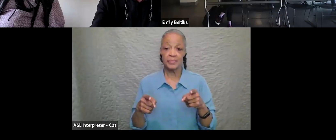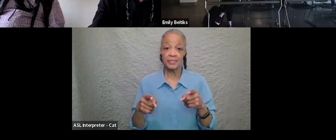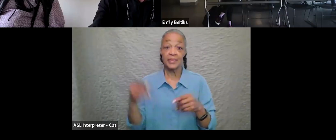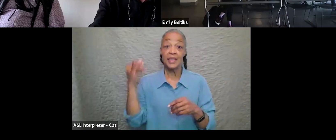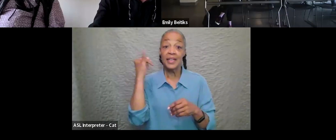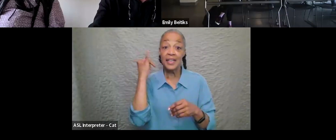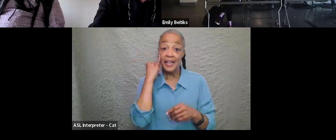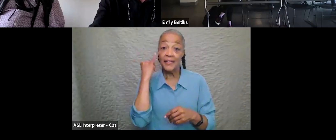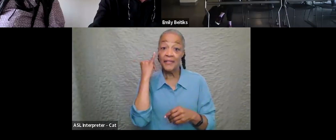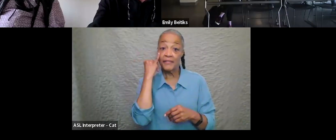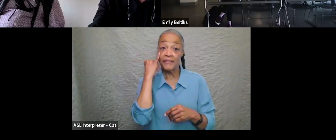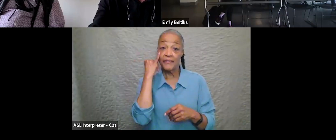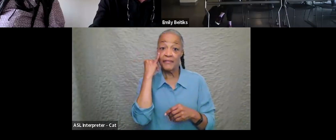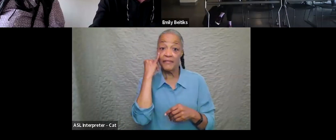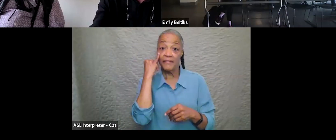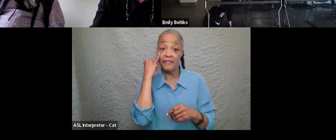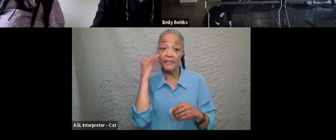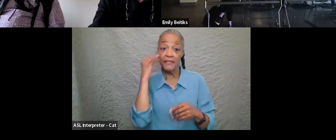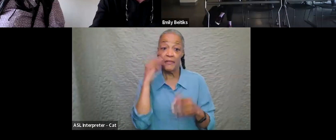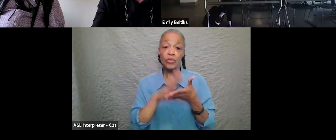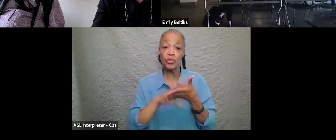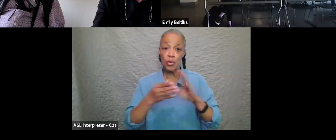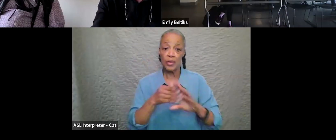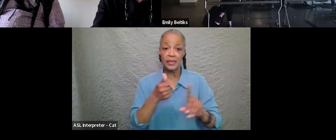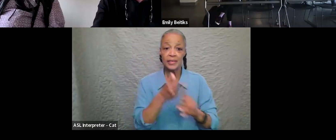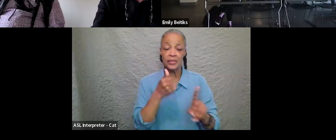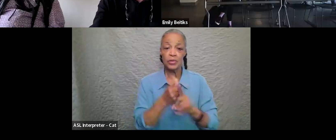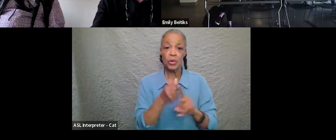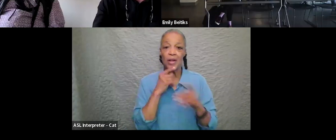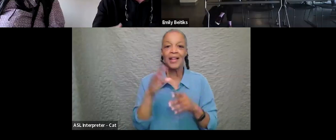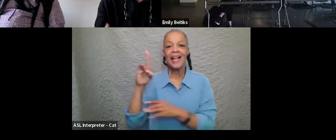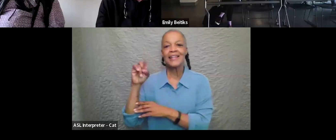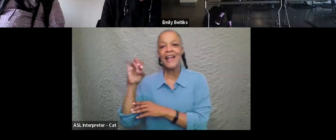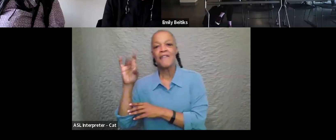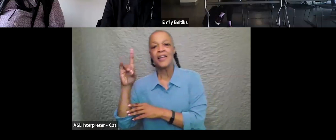If whistleblower stories really were David and Goliath stories, which I think everybody,